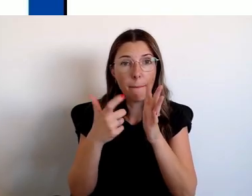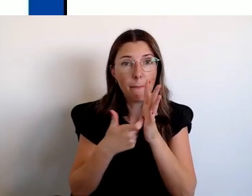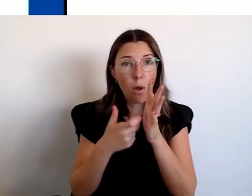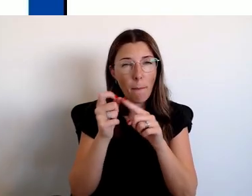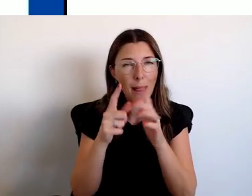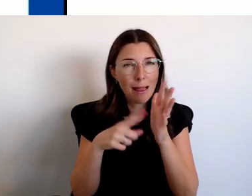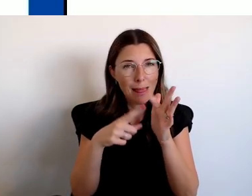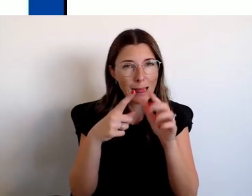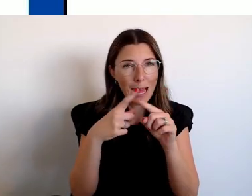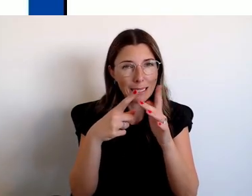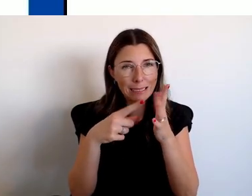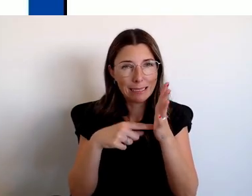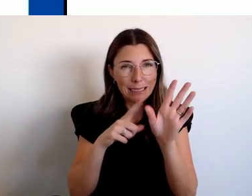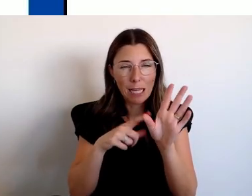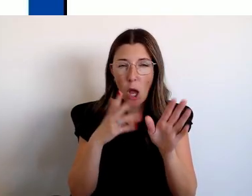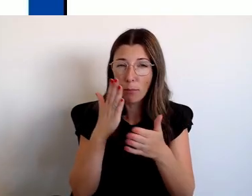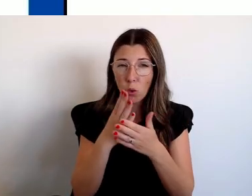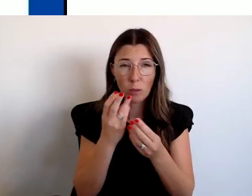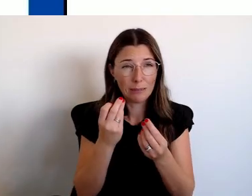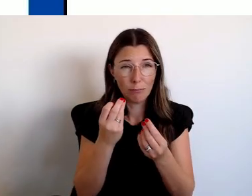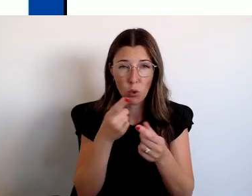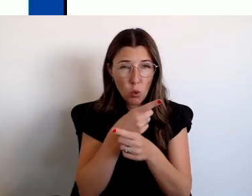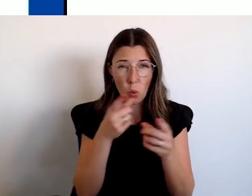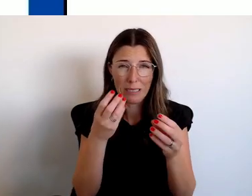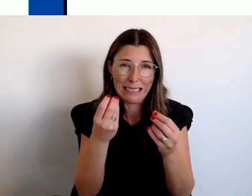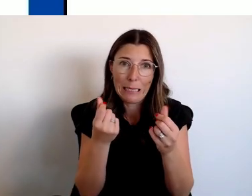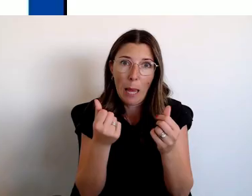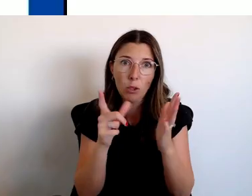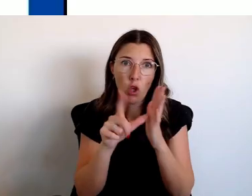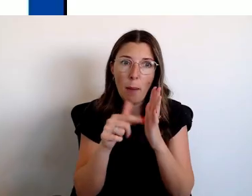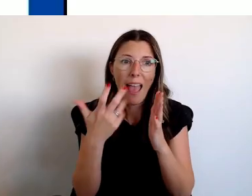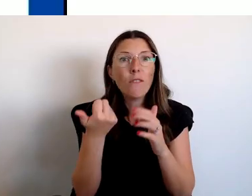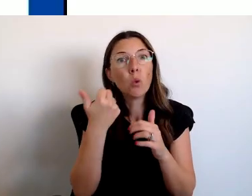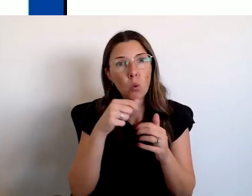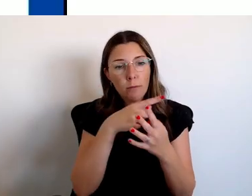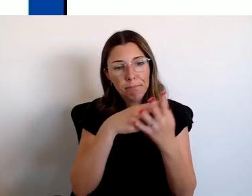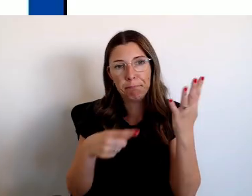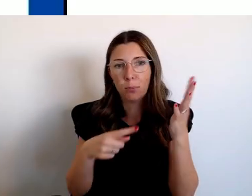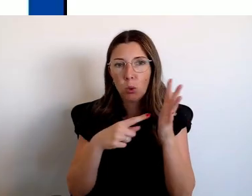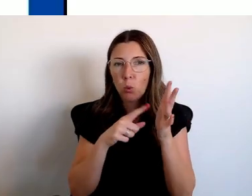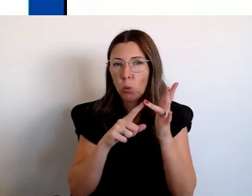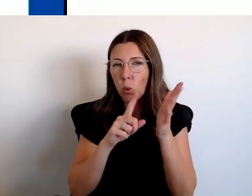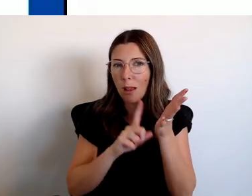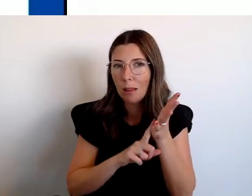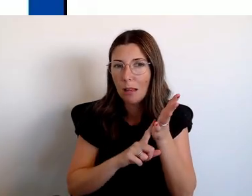point in time is reasonably heavy users of these tools. I know internally we have some people that spend